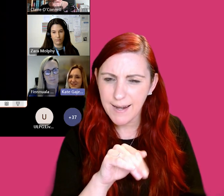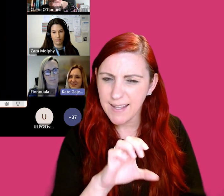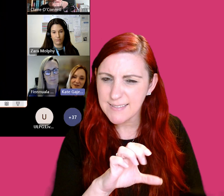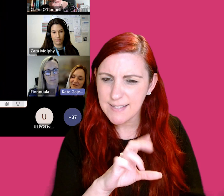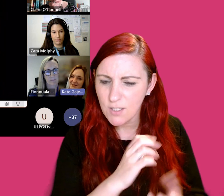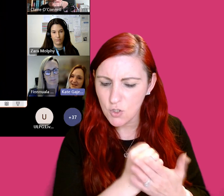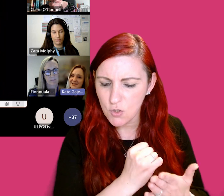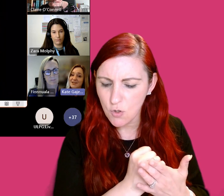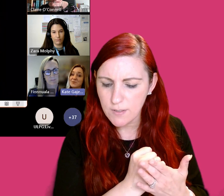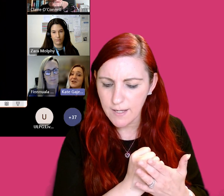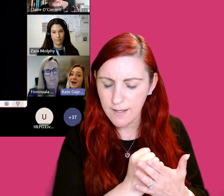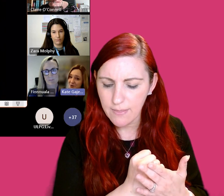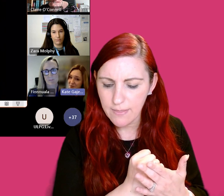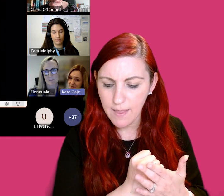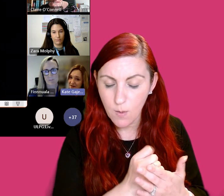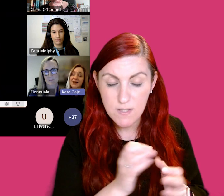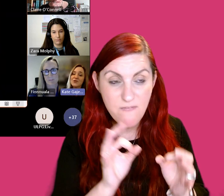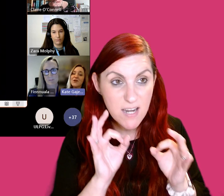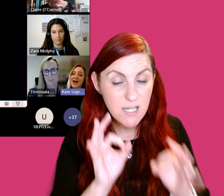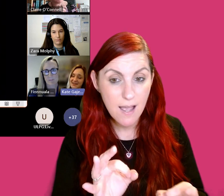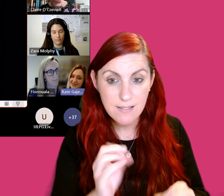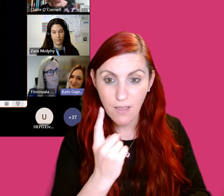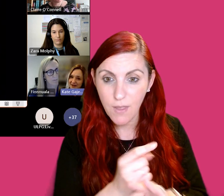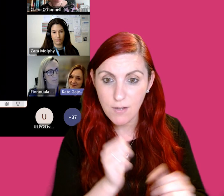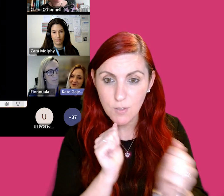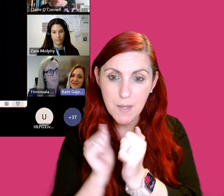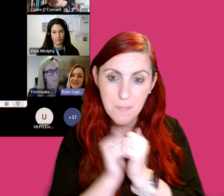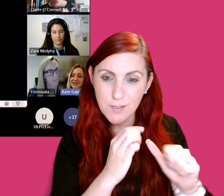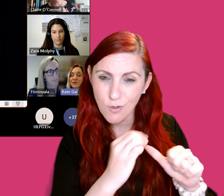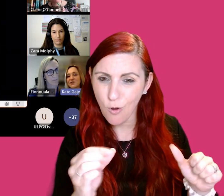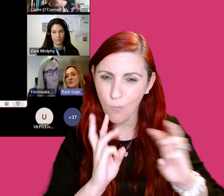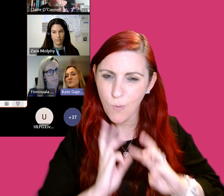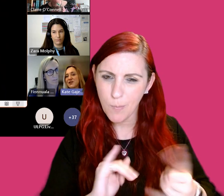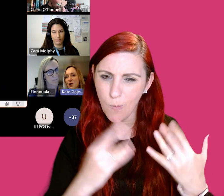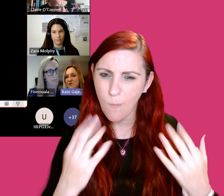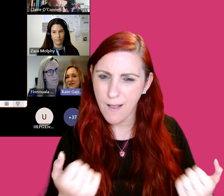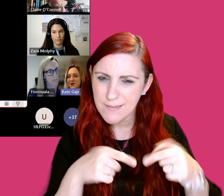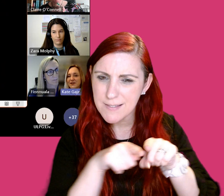was absolutely fantastic to meet other women who had similar experiences of course it was pre-co so